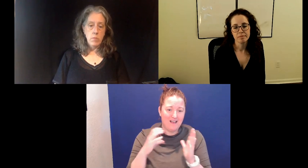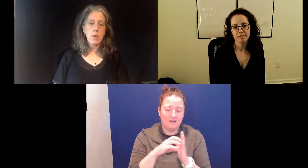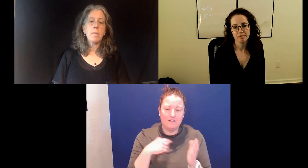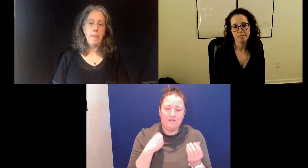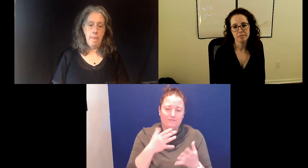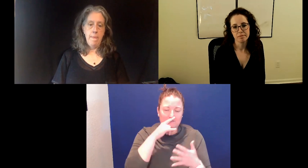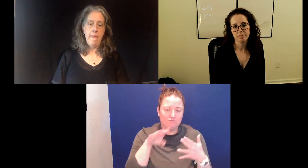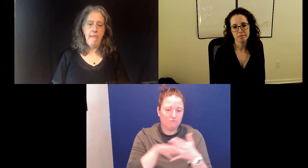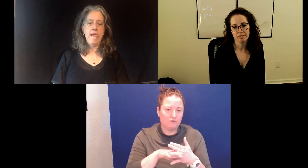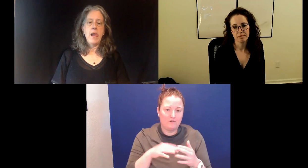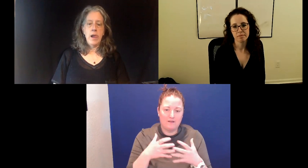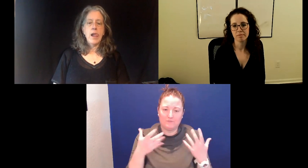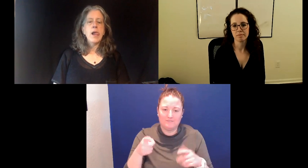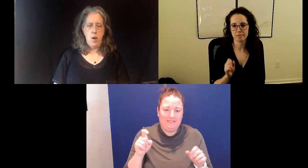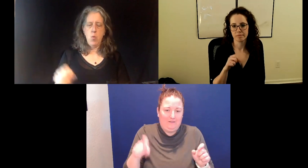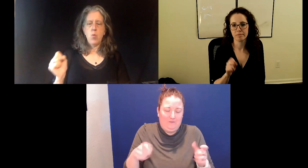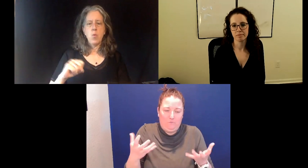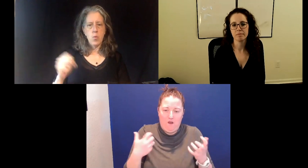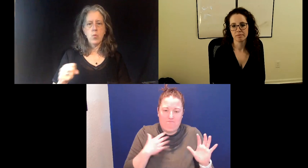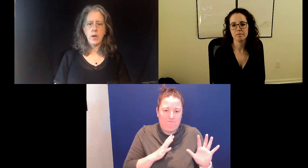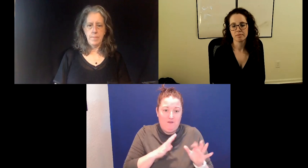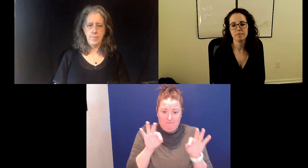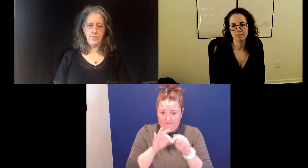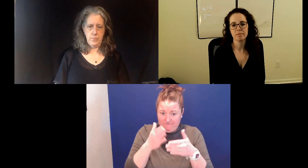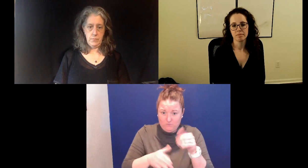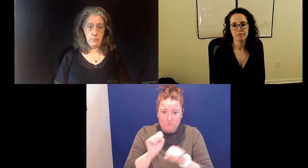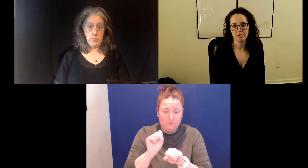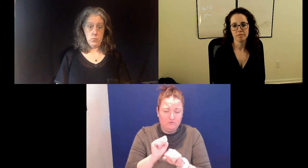we teach in a block schedule so it's a 90 minute time and the kids need to have time for break